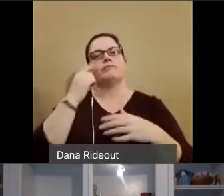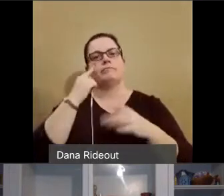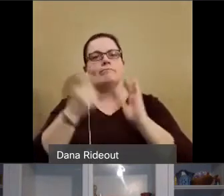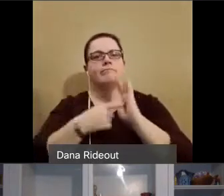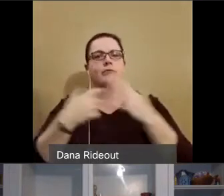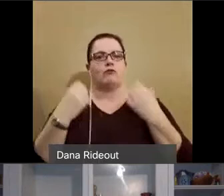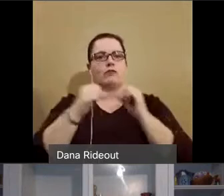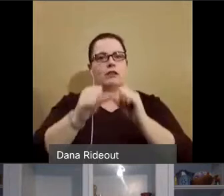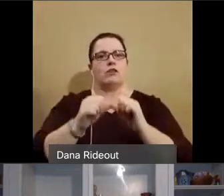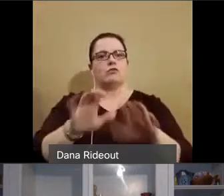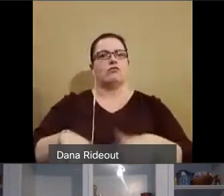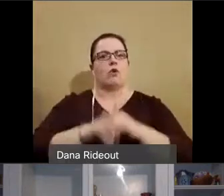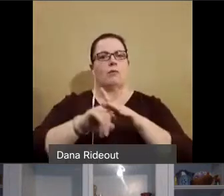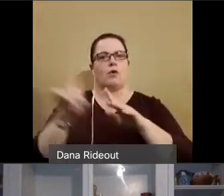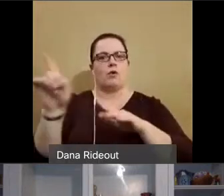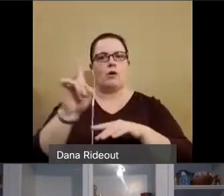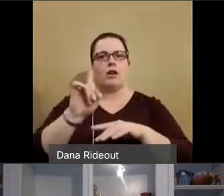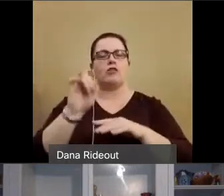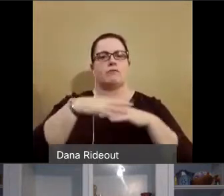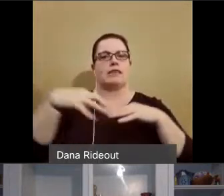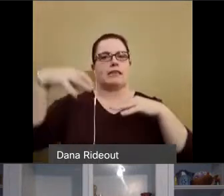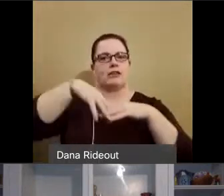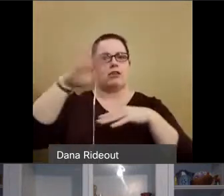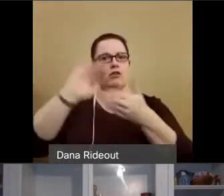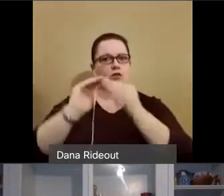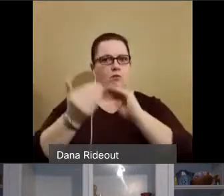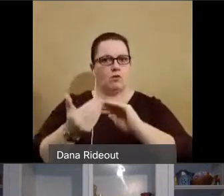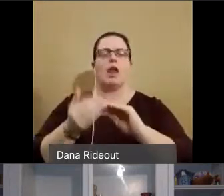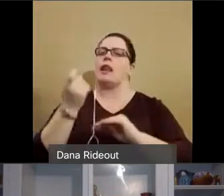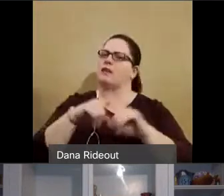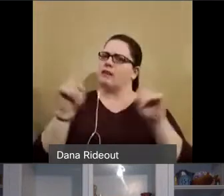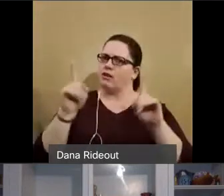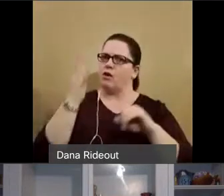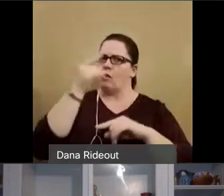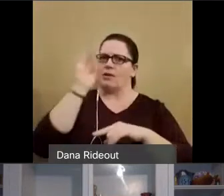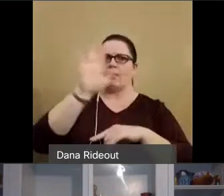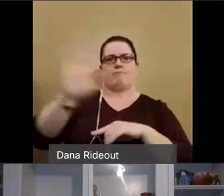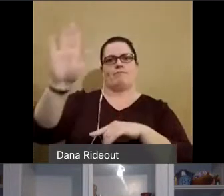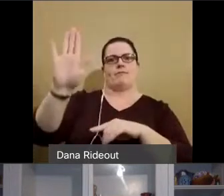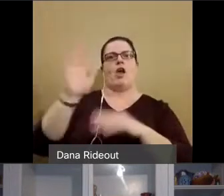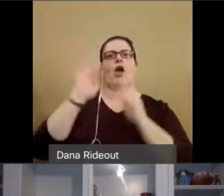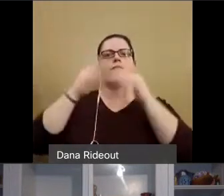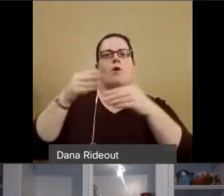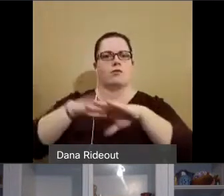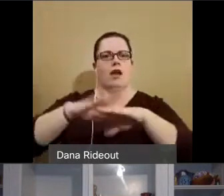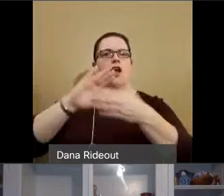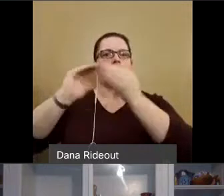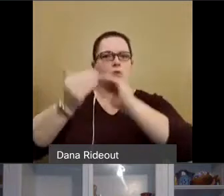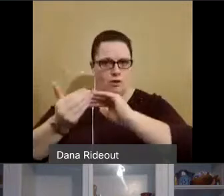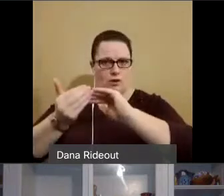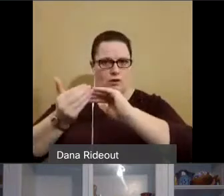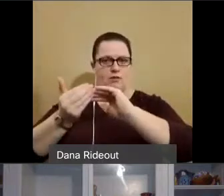Is a little is quite different in the sense that it really is focused on community and but also kind of.